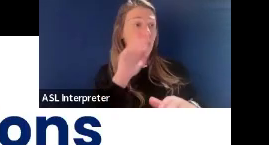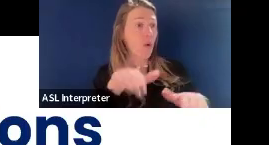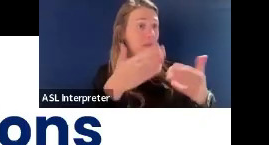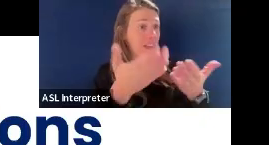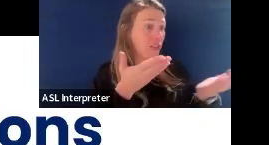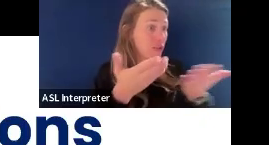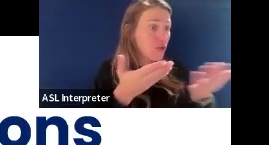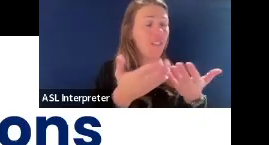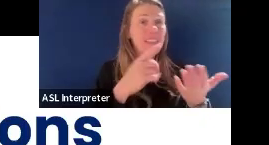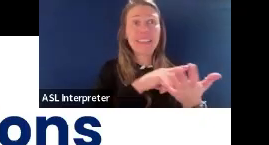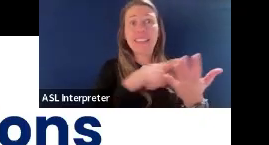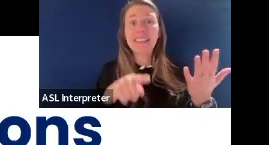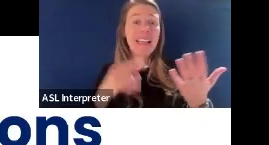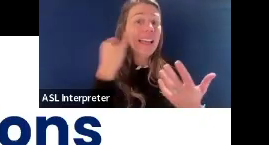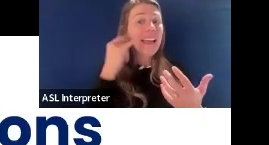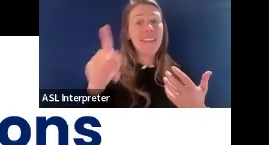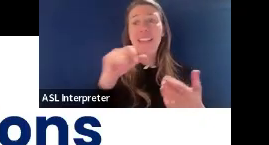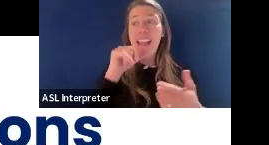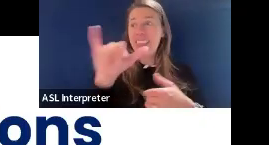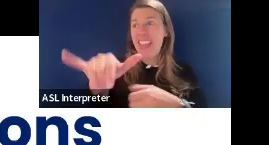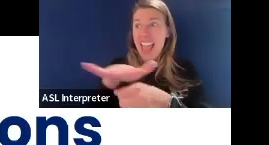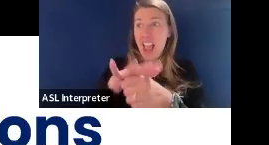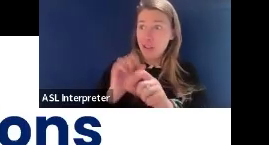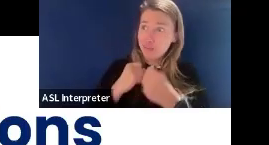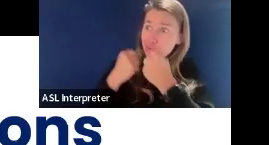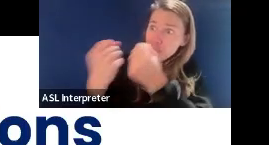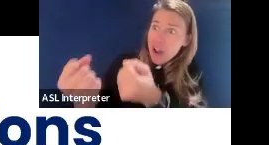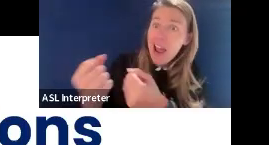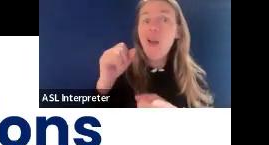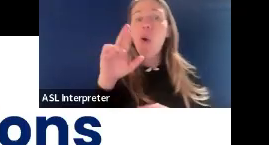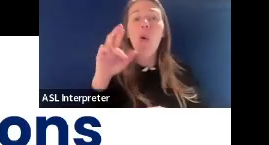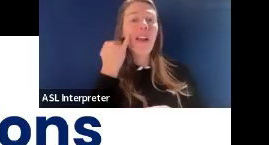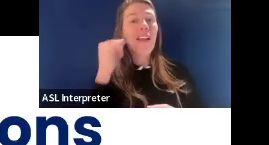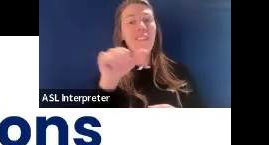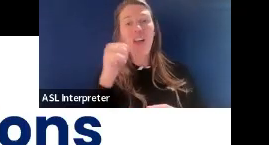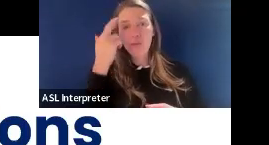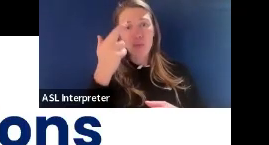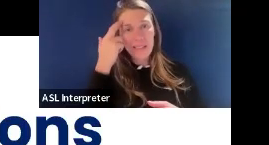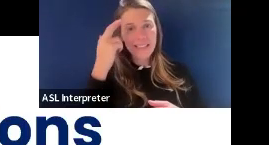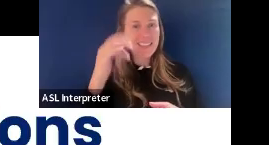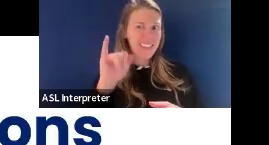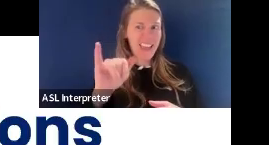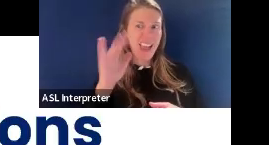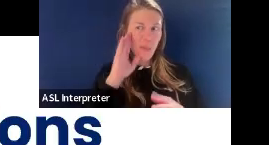services in question, if they don't serve that area or for some, you know, other reasons that would preclude them